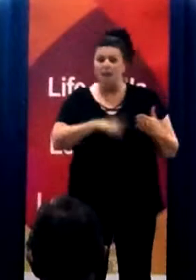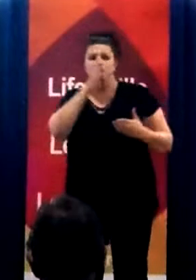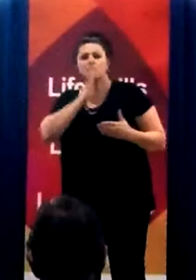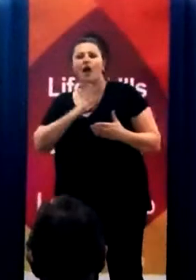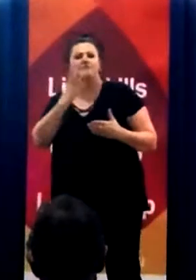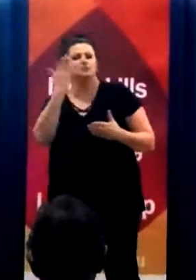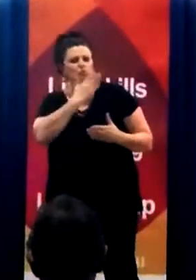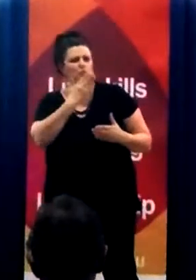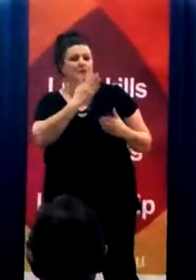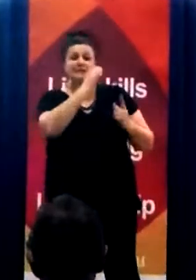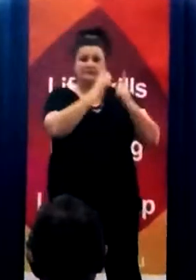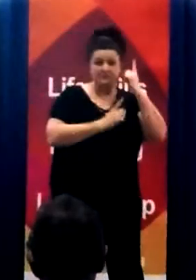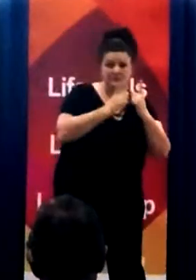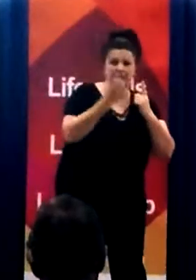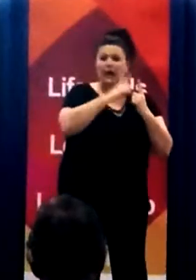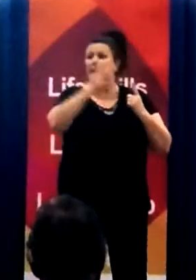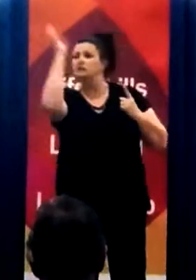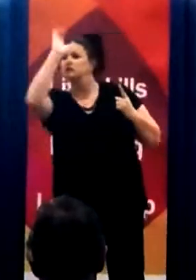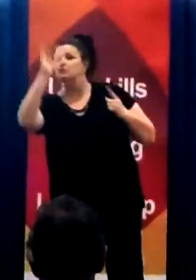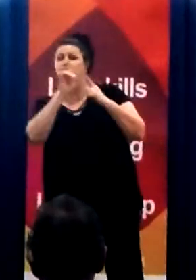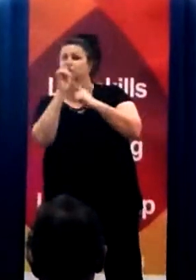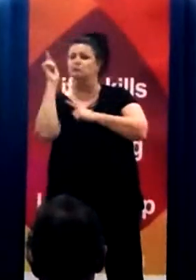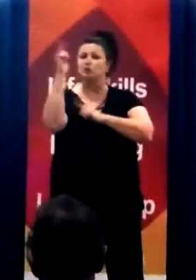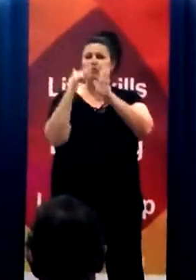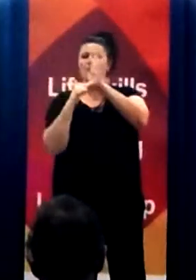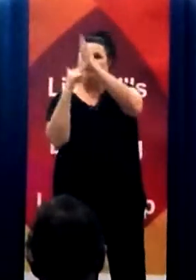country and the remote North-West communities.